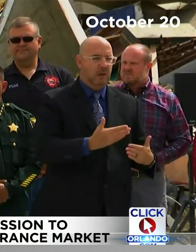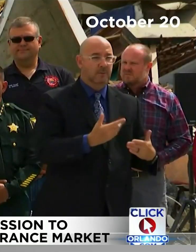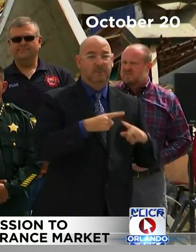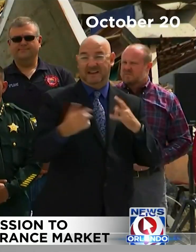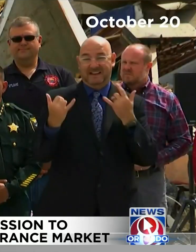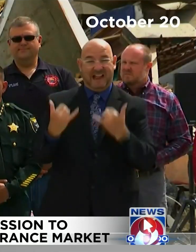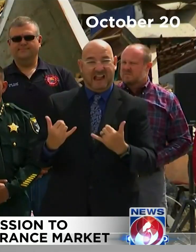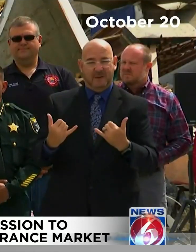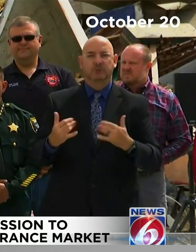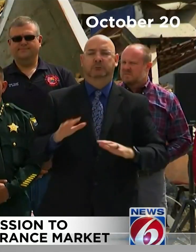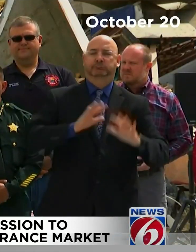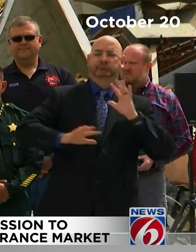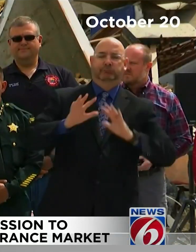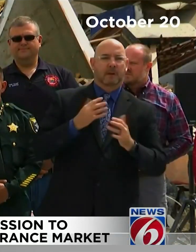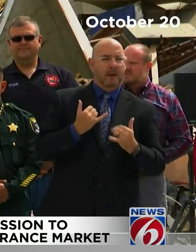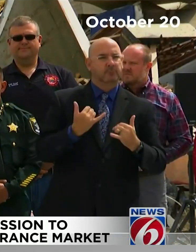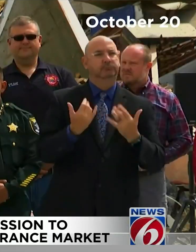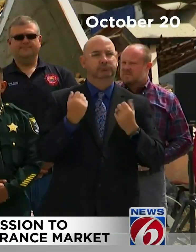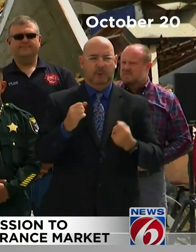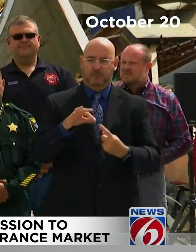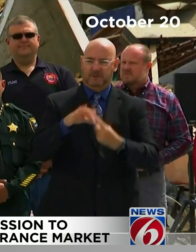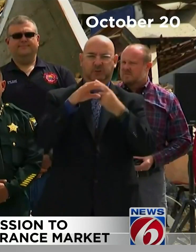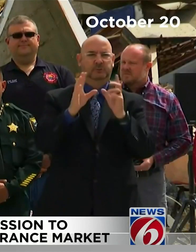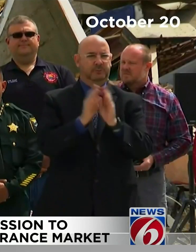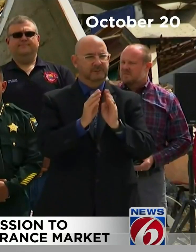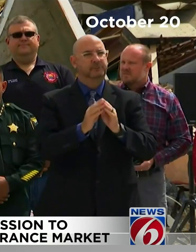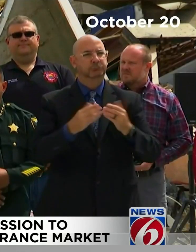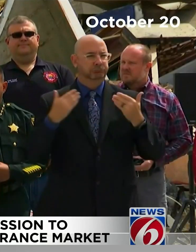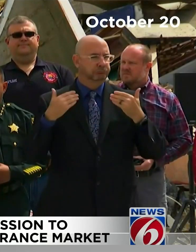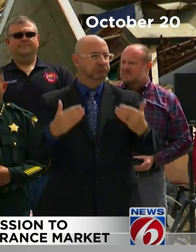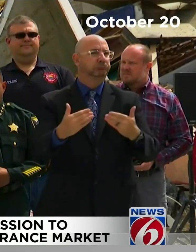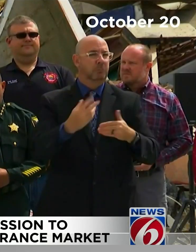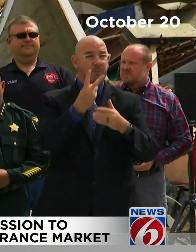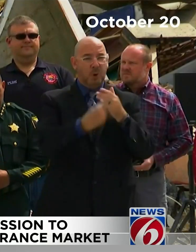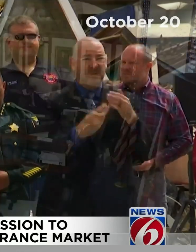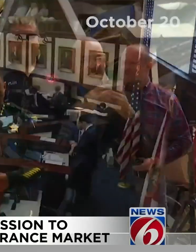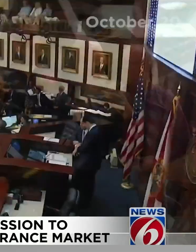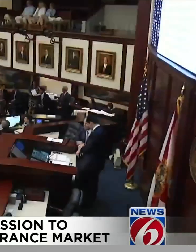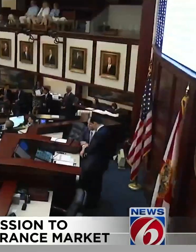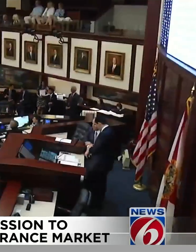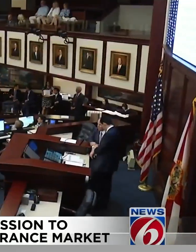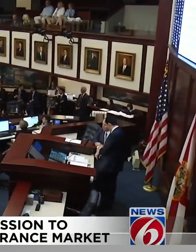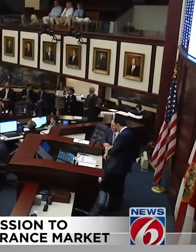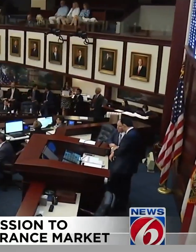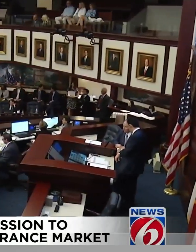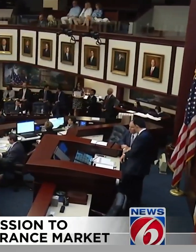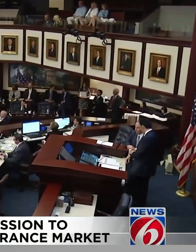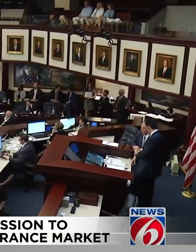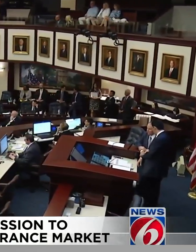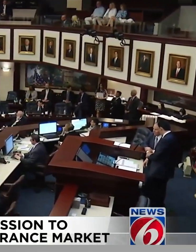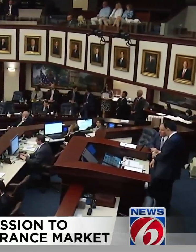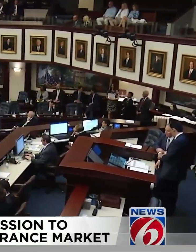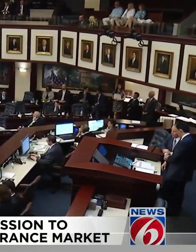TO DO THAT THE LEGISLATURE THAT TIME WAS NOT WILLING TO DO. I